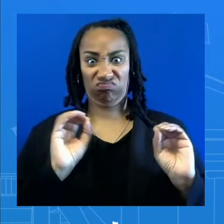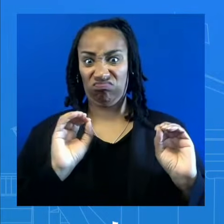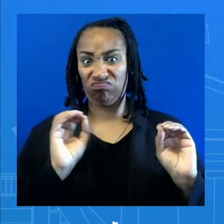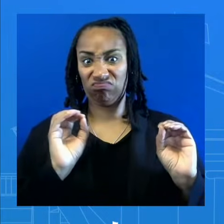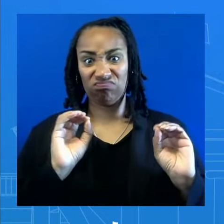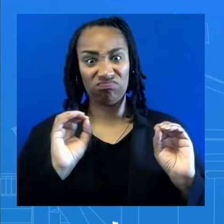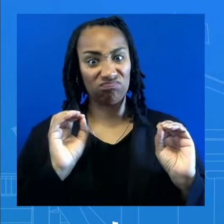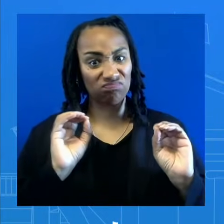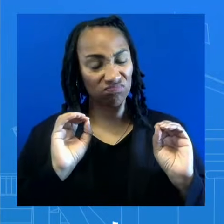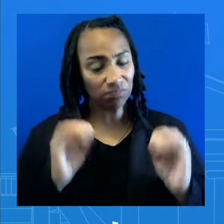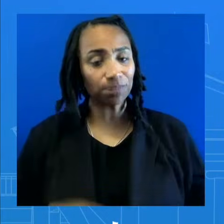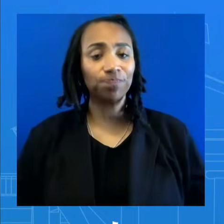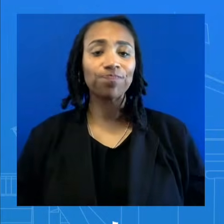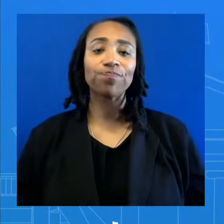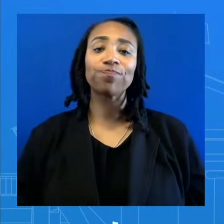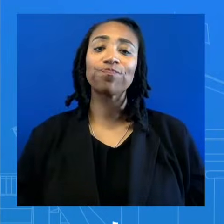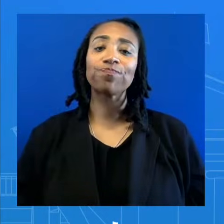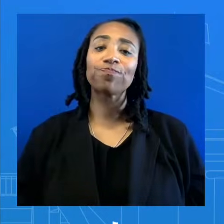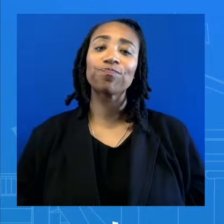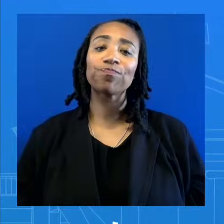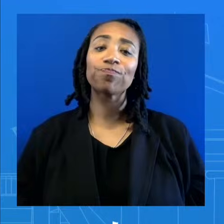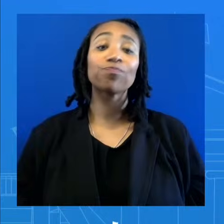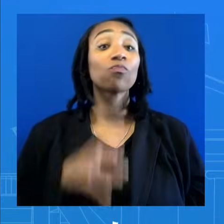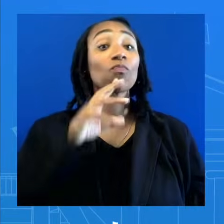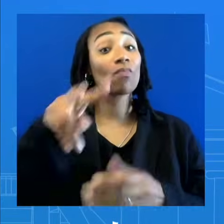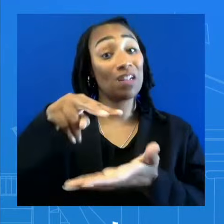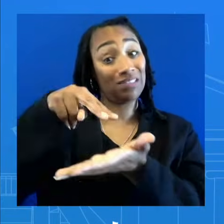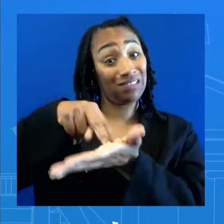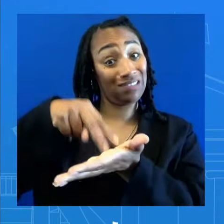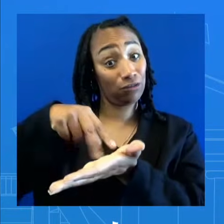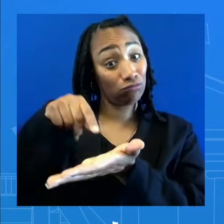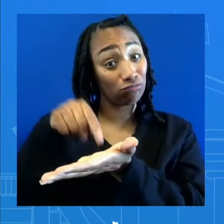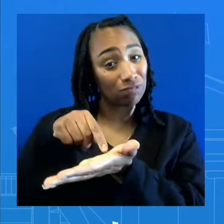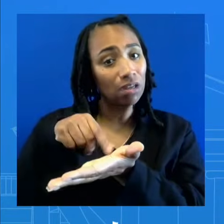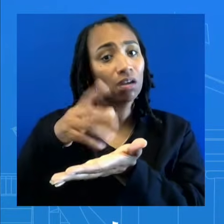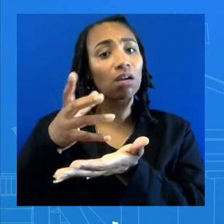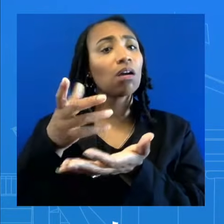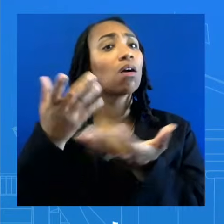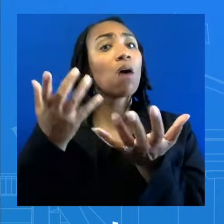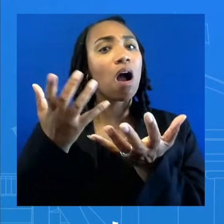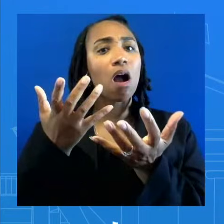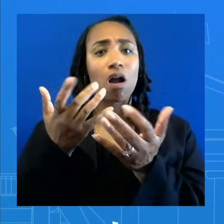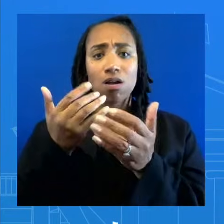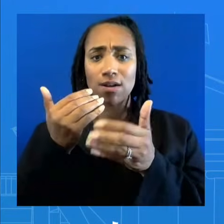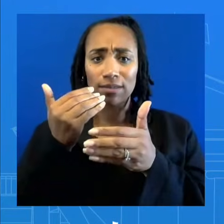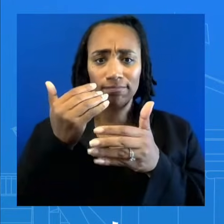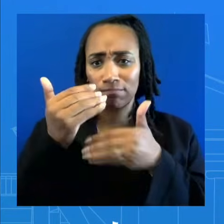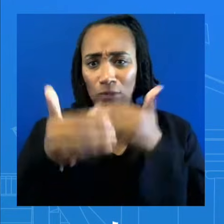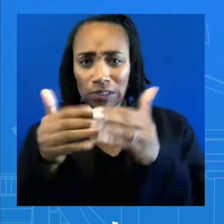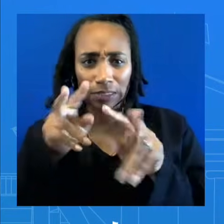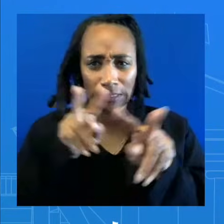could lead to some opportunities and some -- and some more information, but right now we don't have anything. The Press: Are you concerned that there isn't